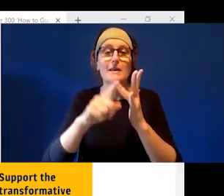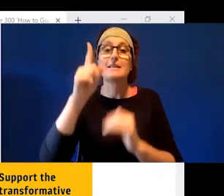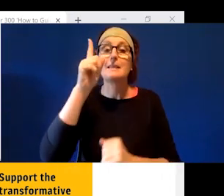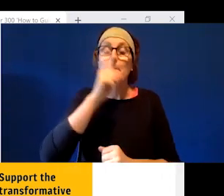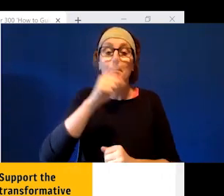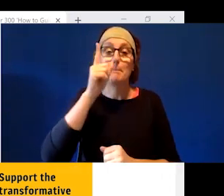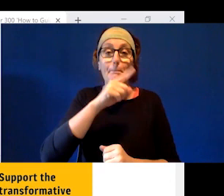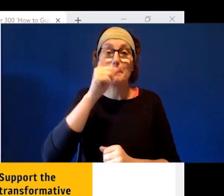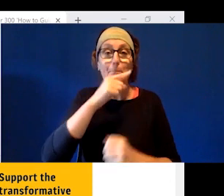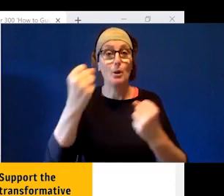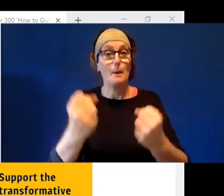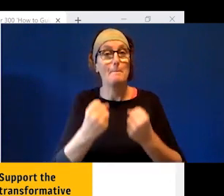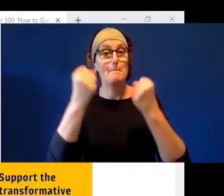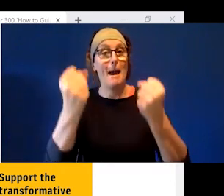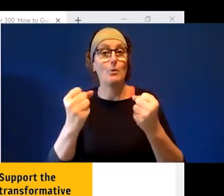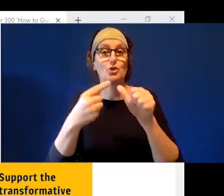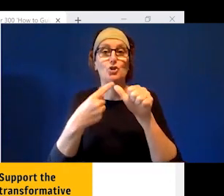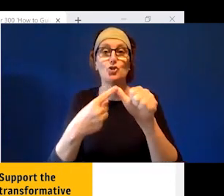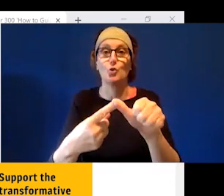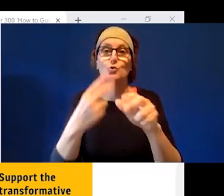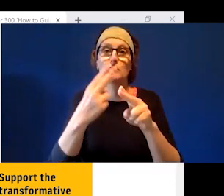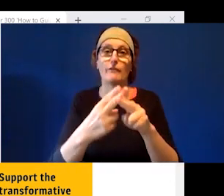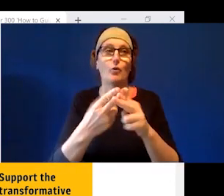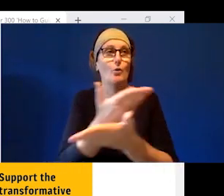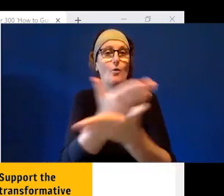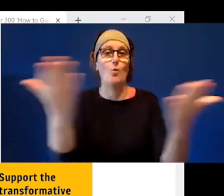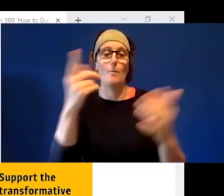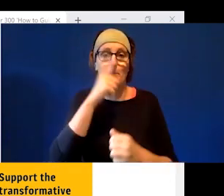good. This is wear website. This is the page I wanted to bring you to.